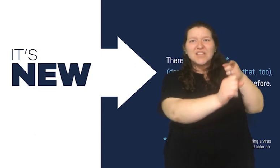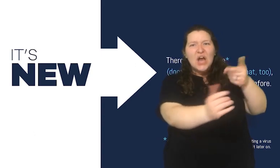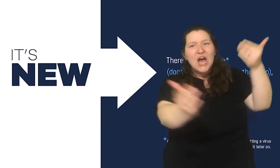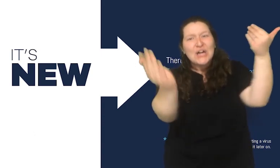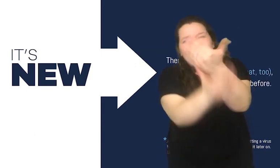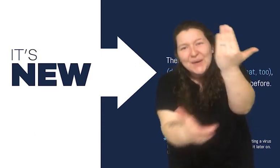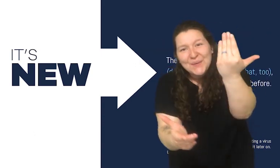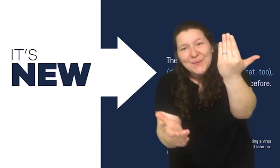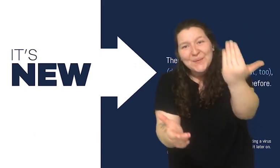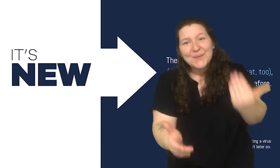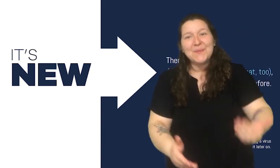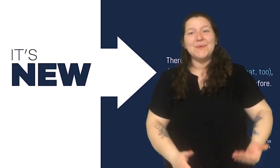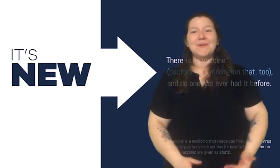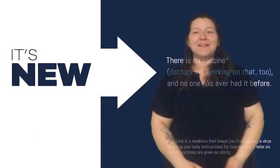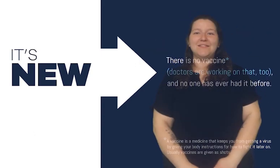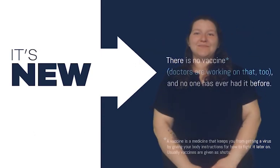It's new.